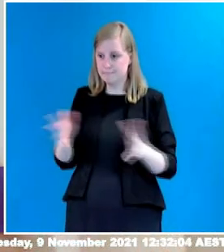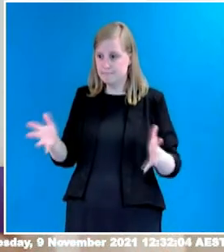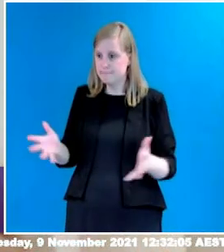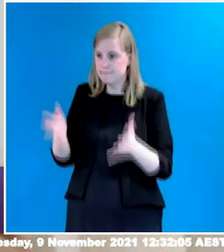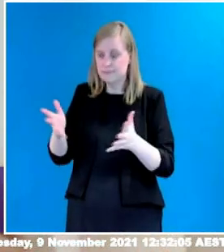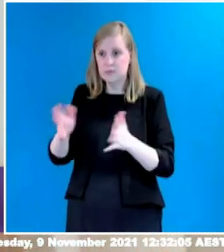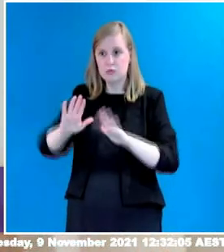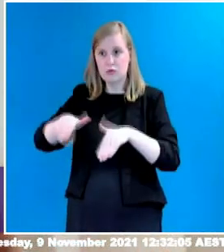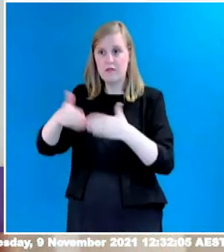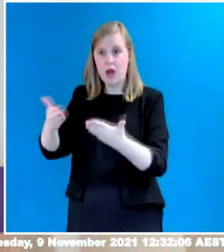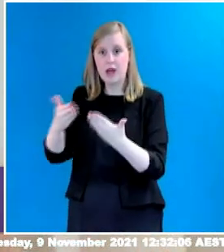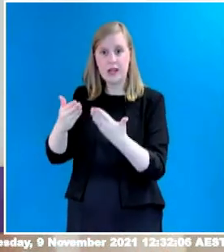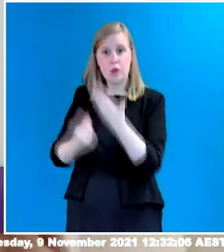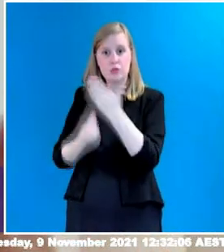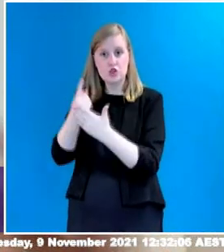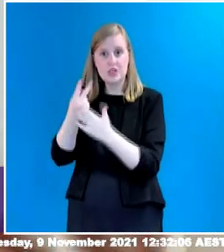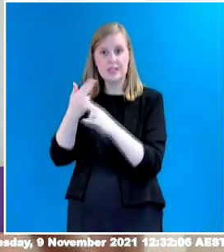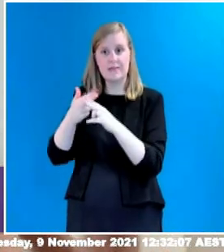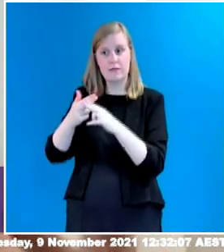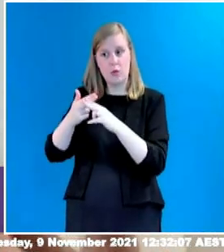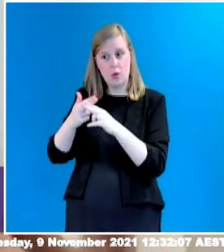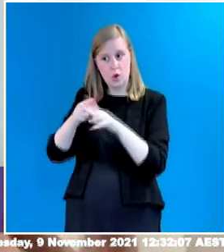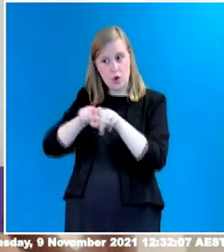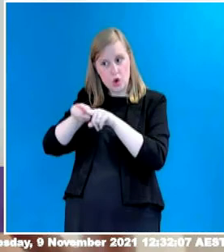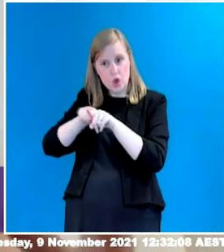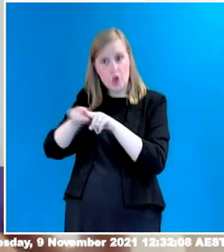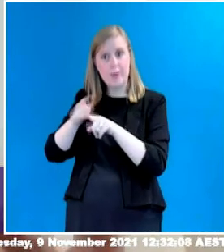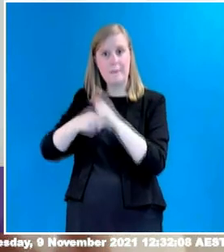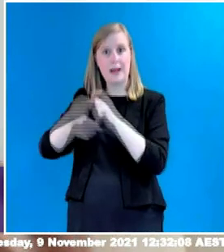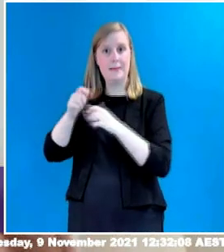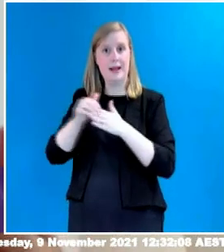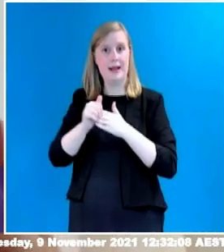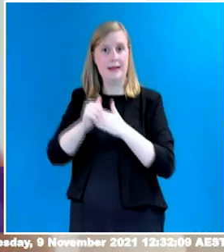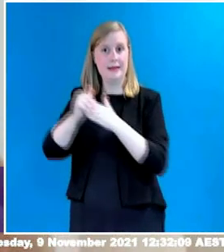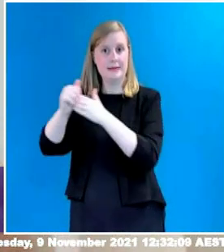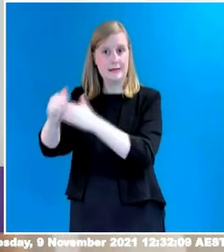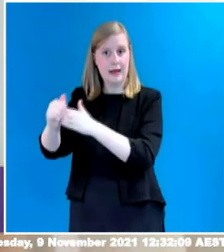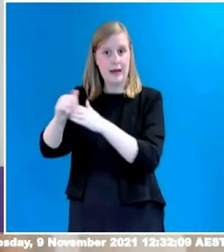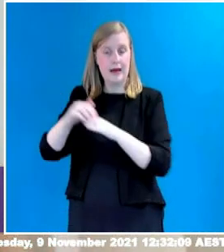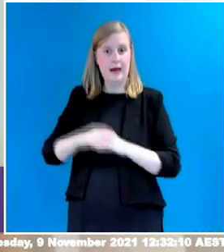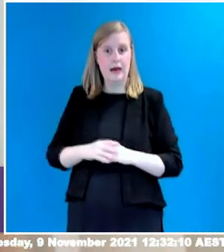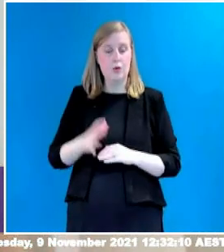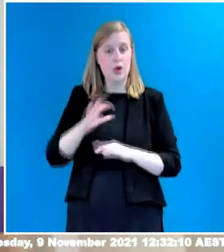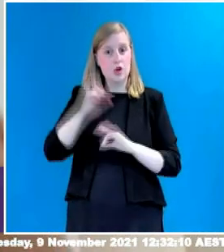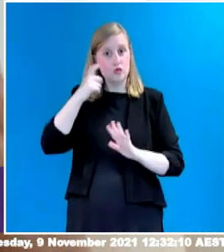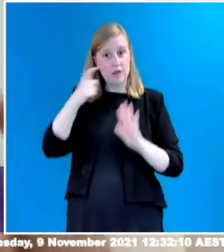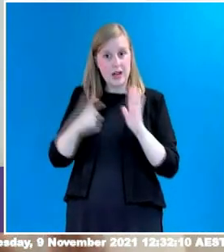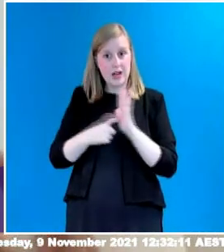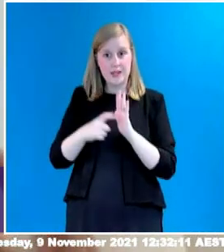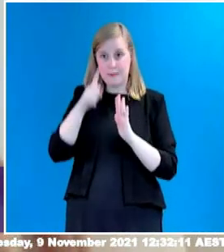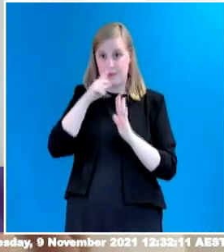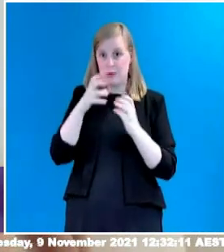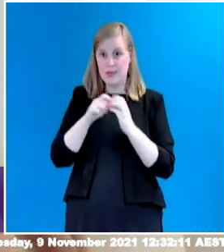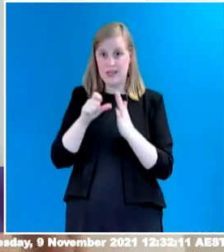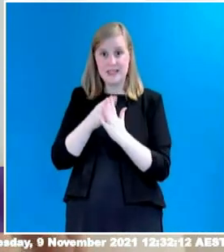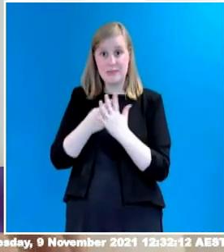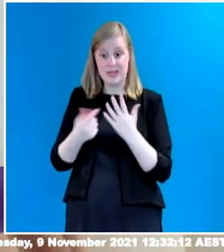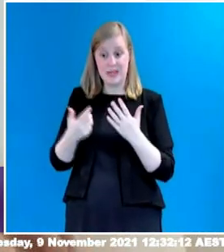assumption that leaders also happen at all levels and we are not maintaining a consistent presence of leadership.